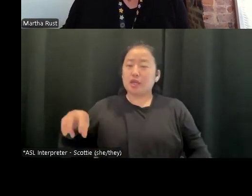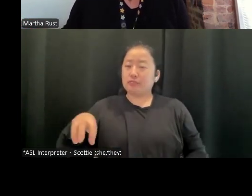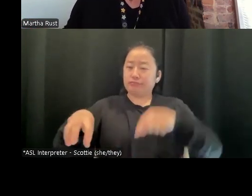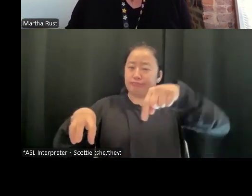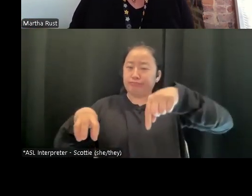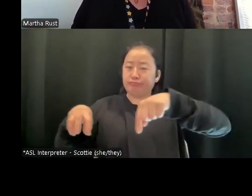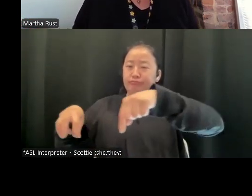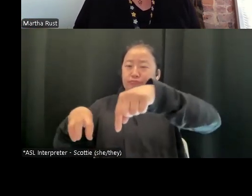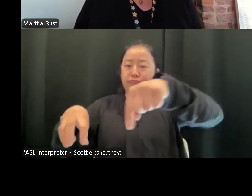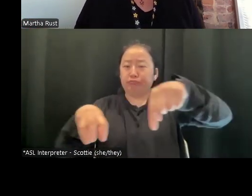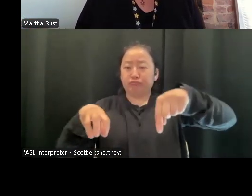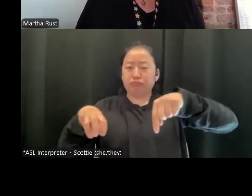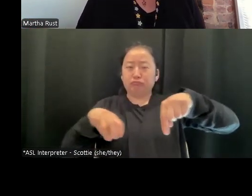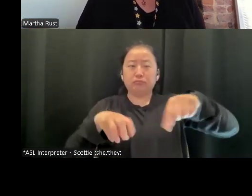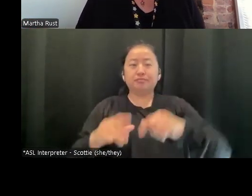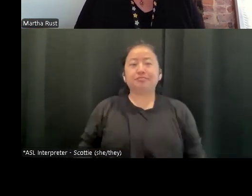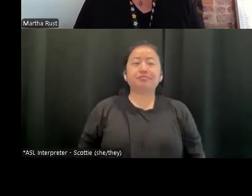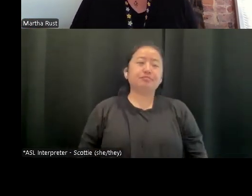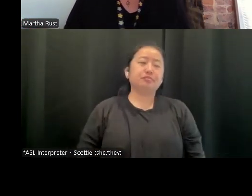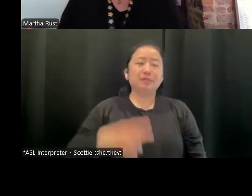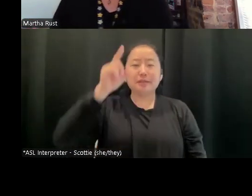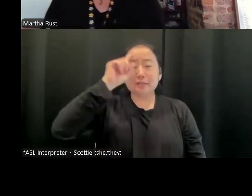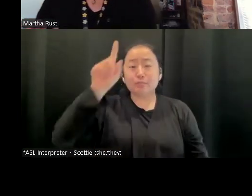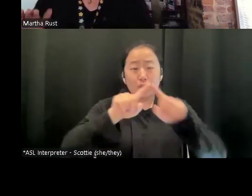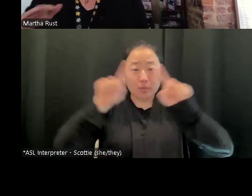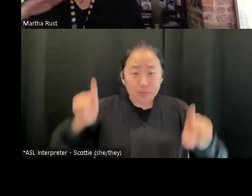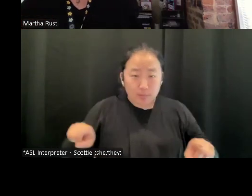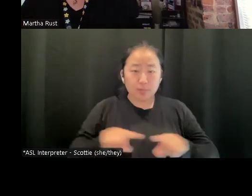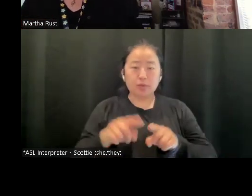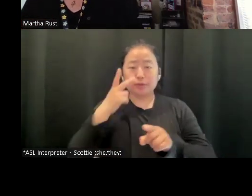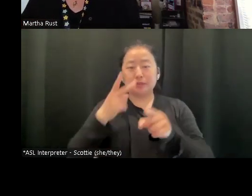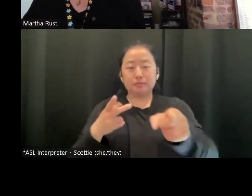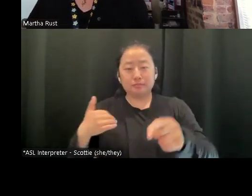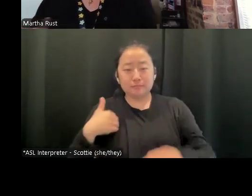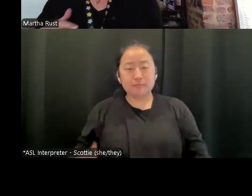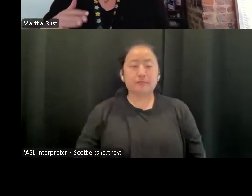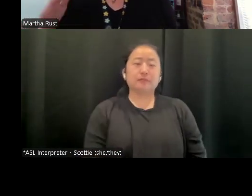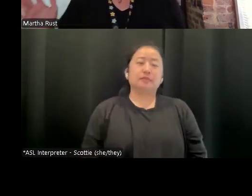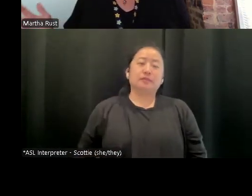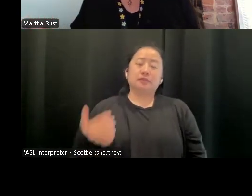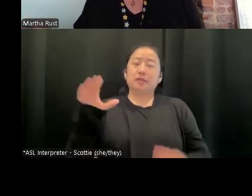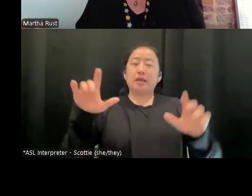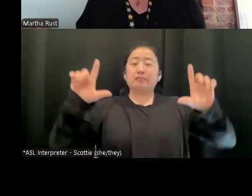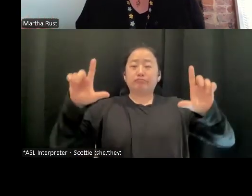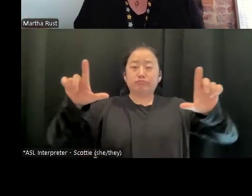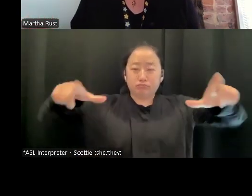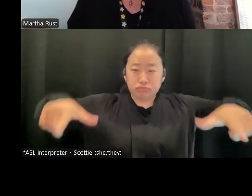We had our smart board out, there's a picture of a smart board that's vertical. It can also lay horizontally so you can play things like